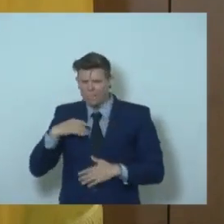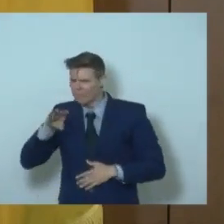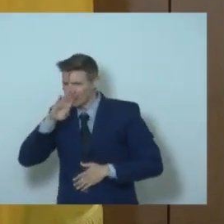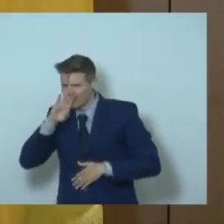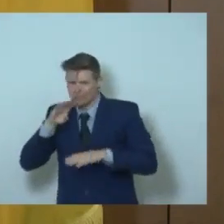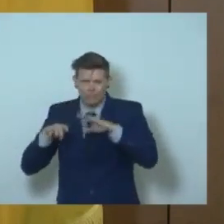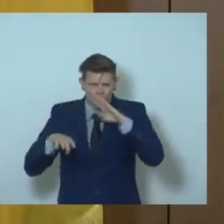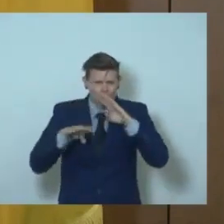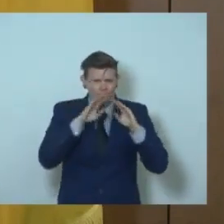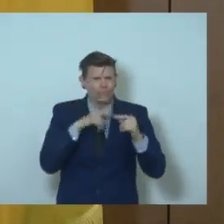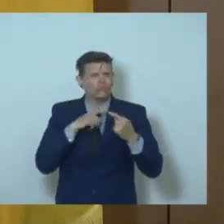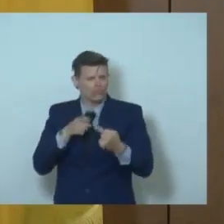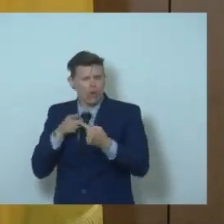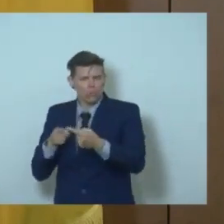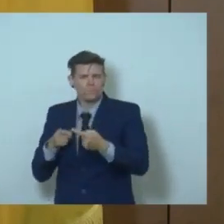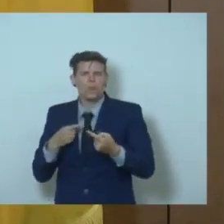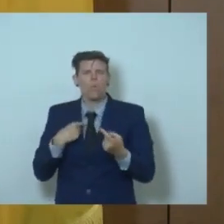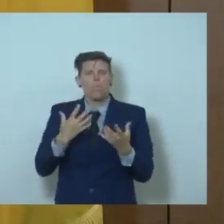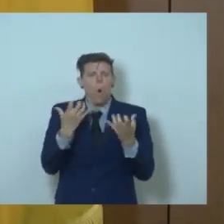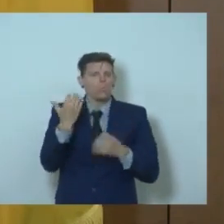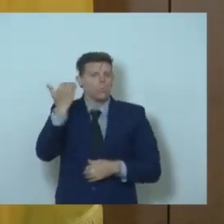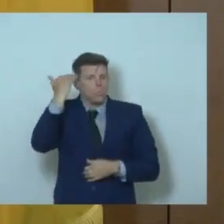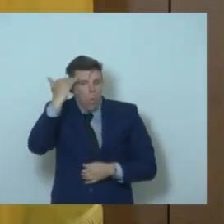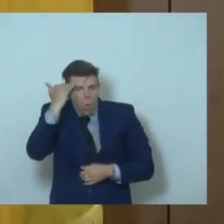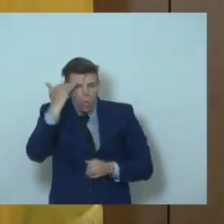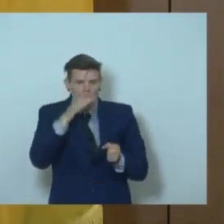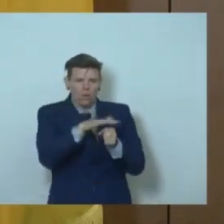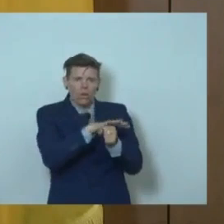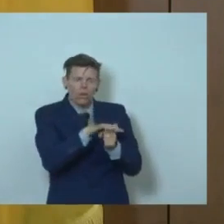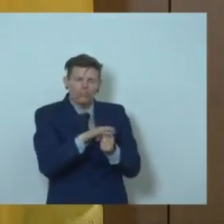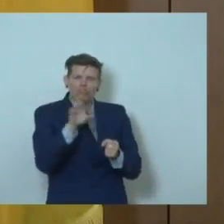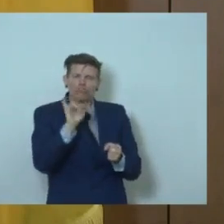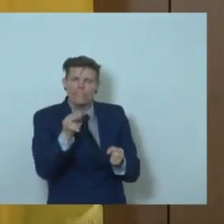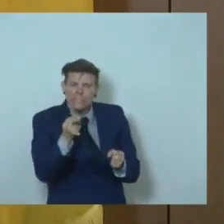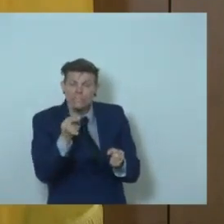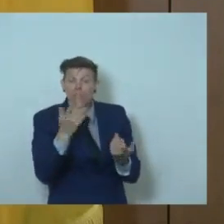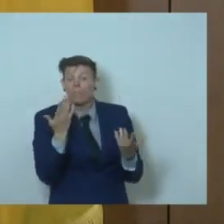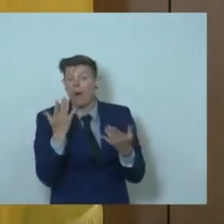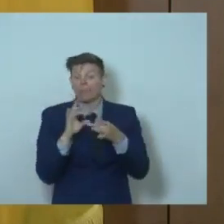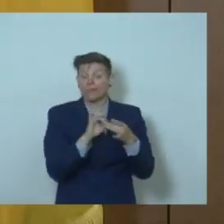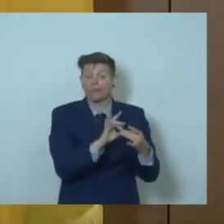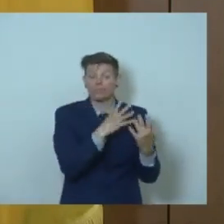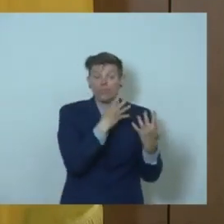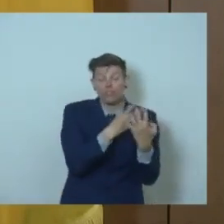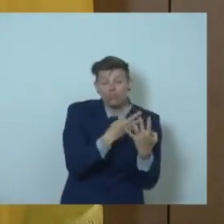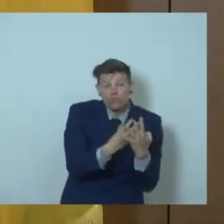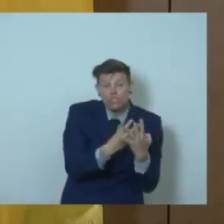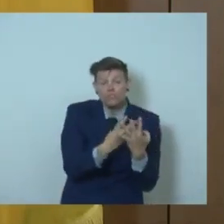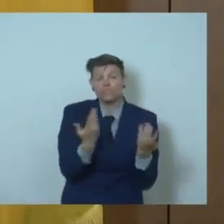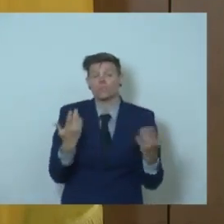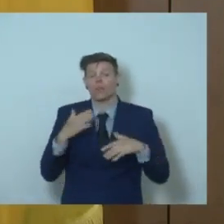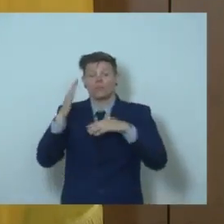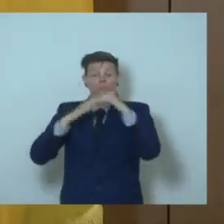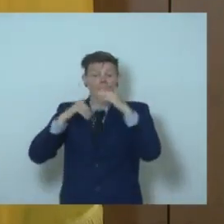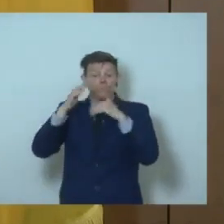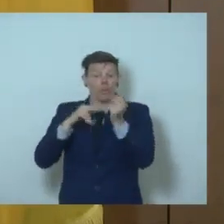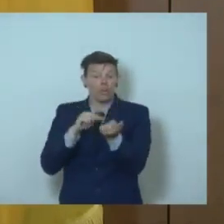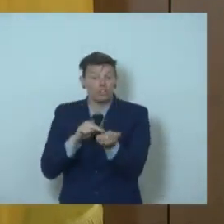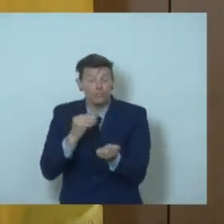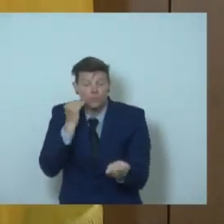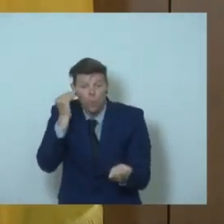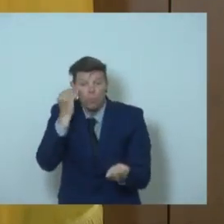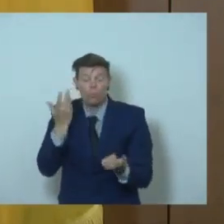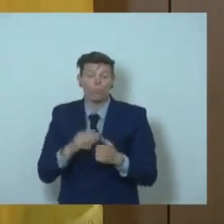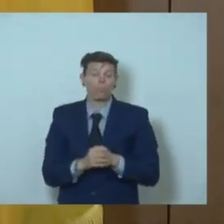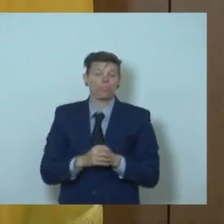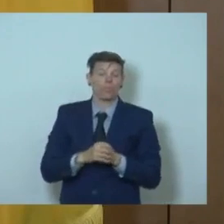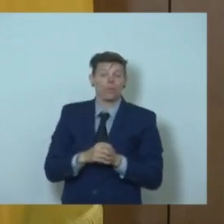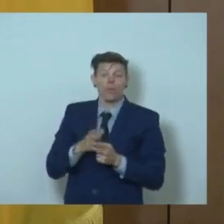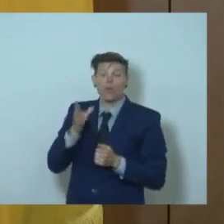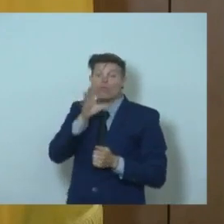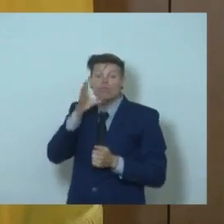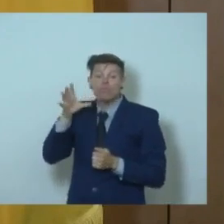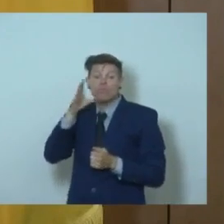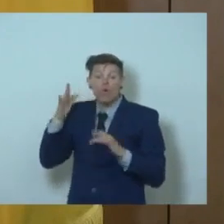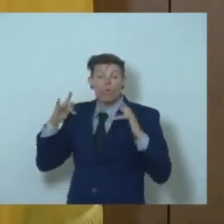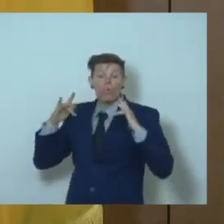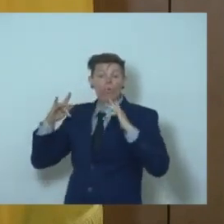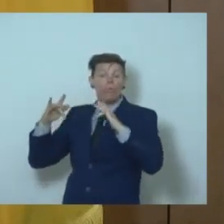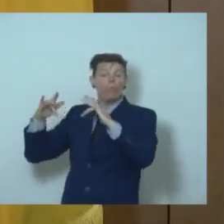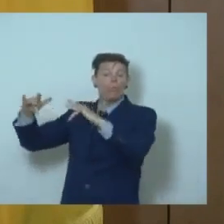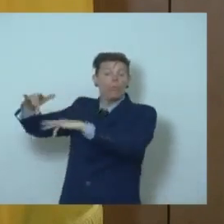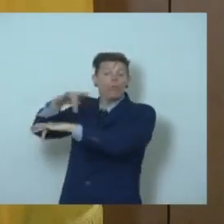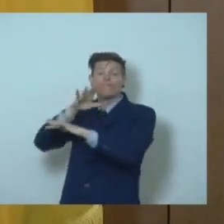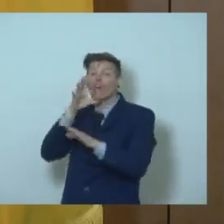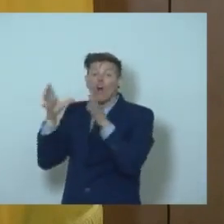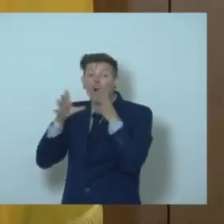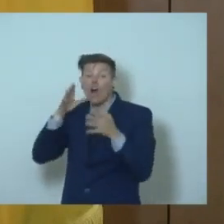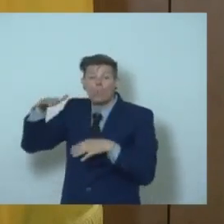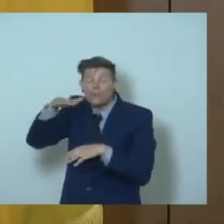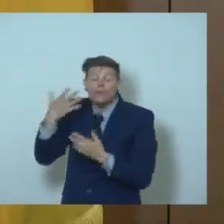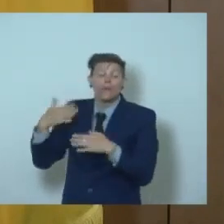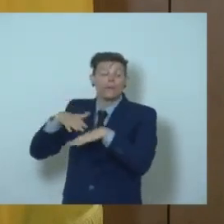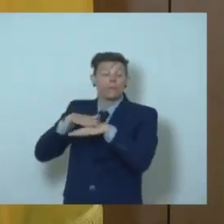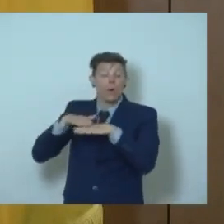IT DOESN’T QUITE ROLL UP AND CAPTURE RATE WE STRUGGLE WITH THIS ALL THE TIME PARTICULARLY WHEN I WANT TO KNOW ABOUT AREAS OF RISK CORRECTIONS LONG-TERM CARE FACILITIES REMOTE RURAL